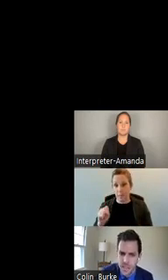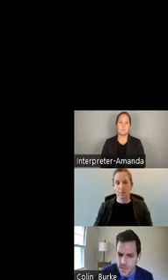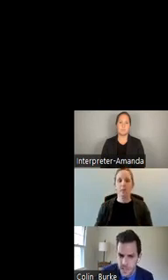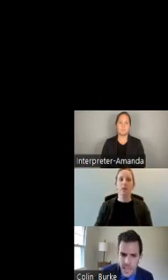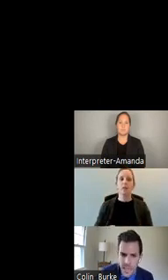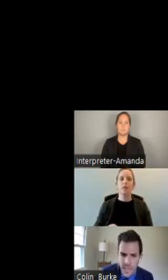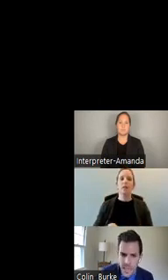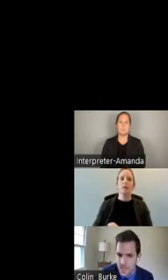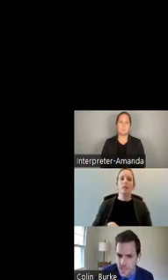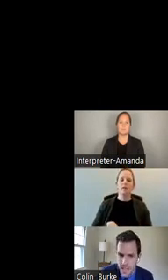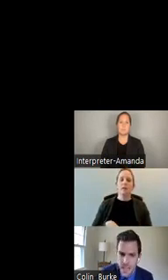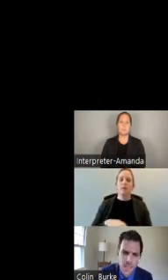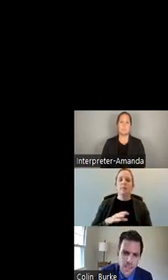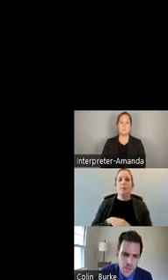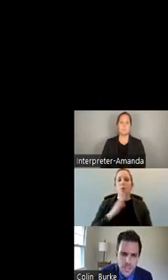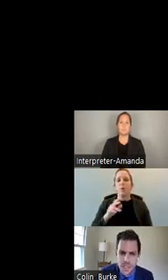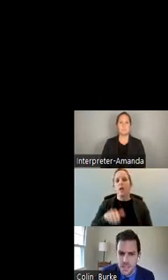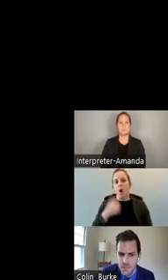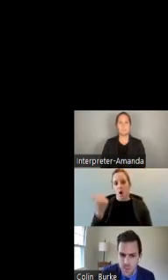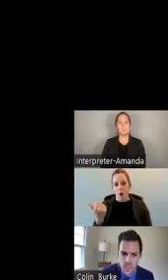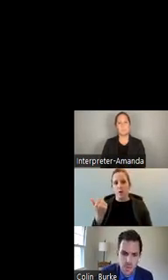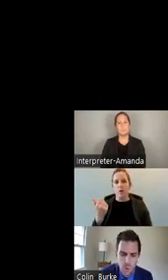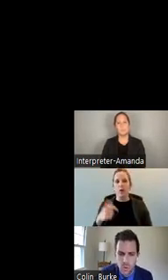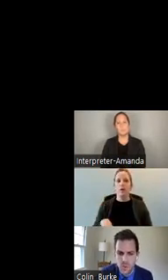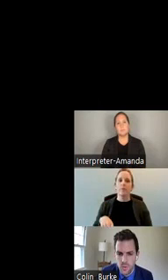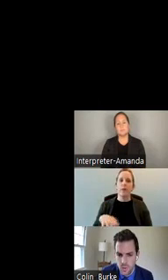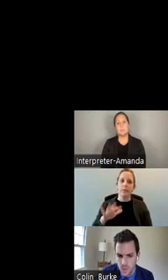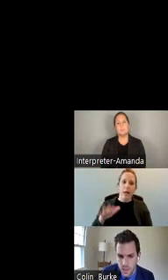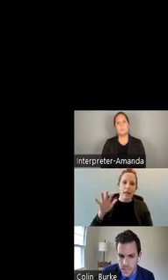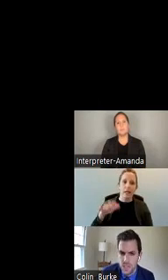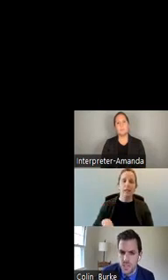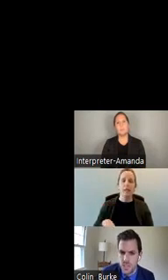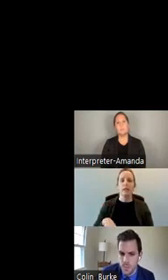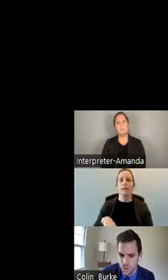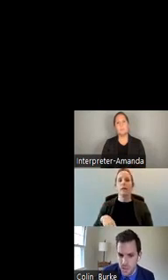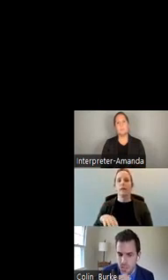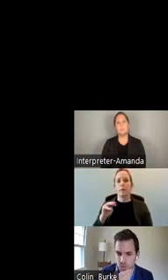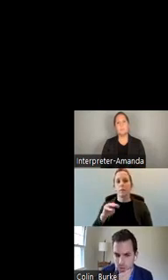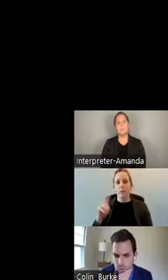Psychiatry conditions anxiety OCD depression bipolar disorder ADHD post-traumatic stress